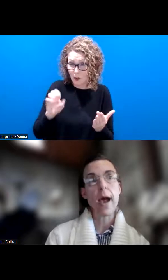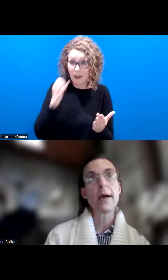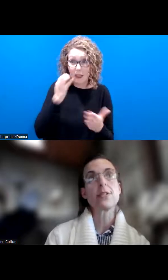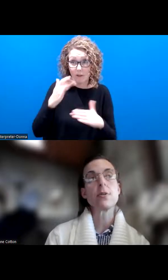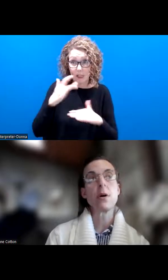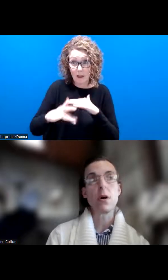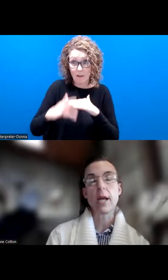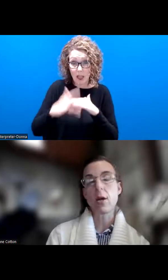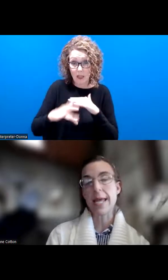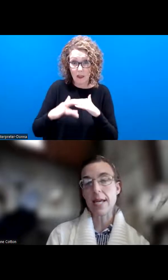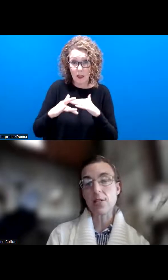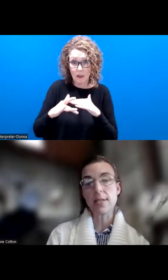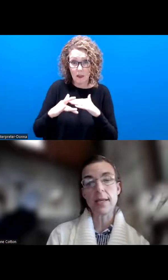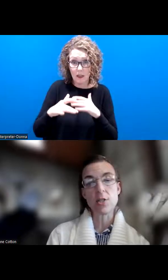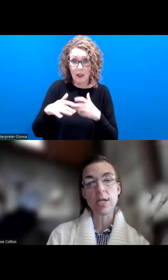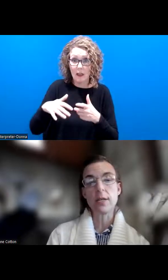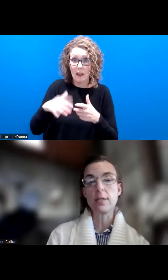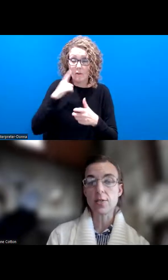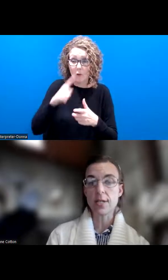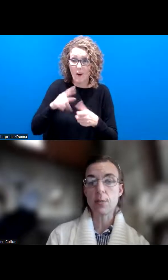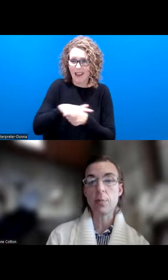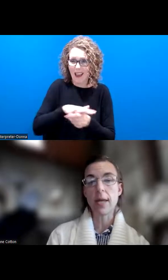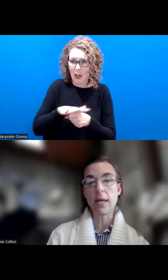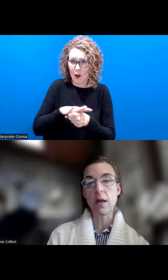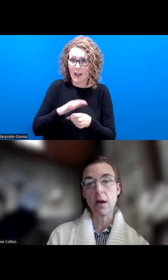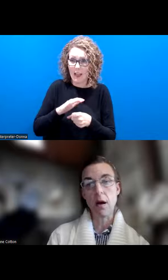mom or a dad, a pillar in the community that you've known forever, and they're just starting